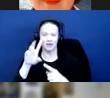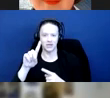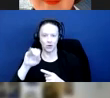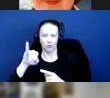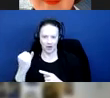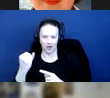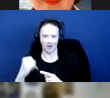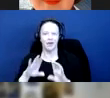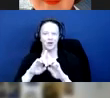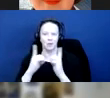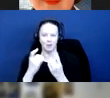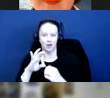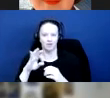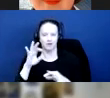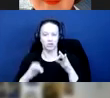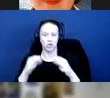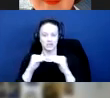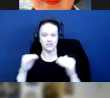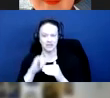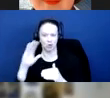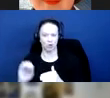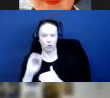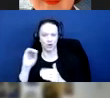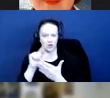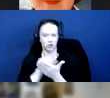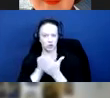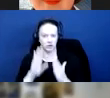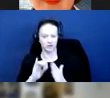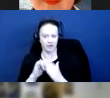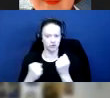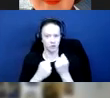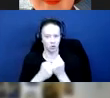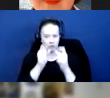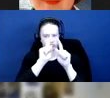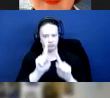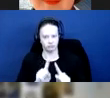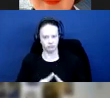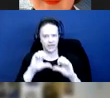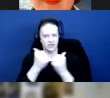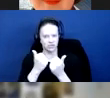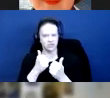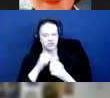So, that's the Oregon attorneys who support the Oregon agencies. They kind of create a template